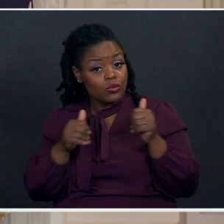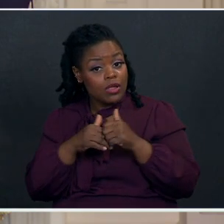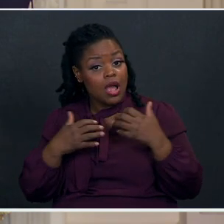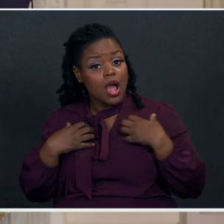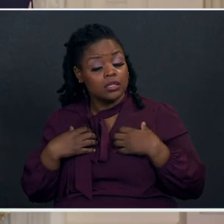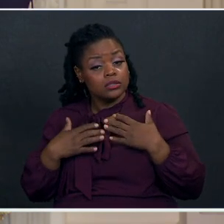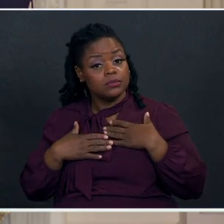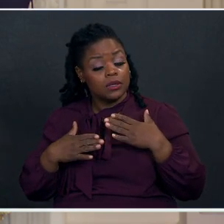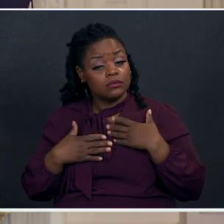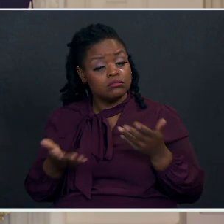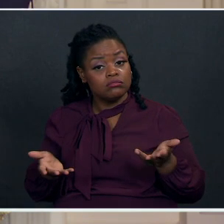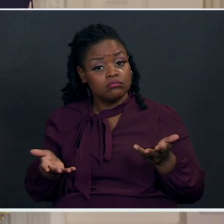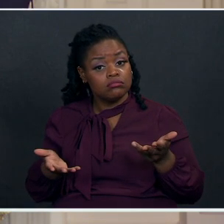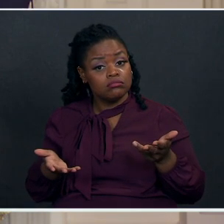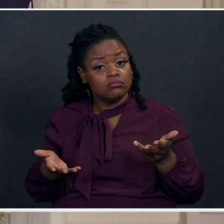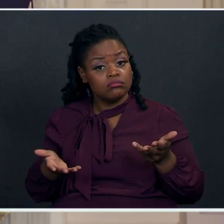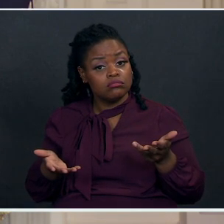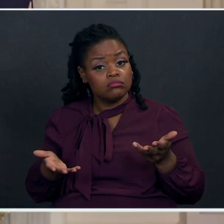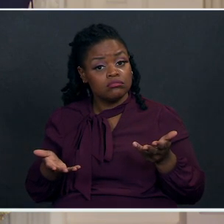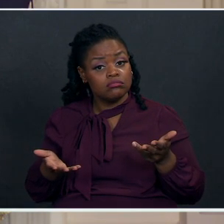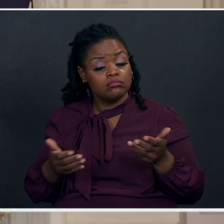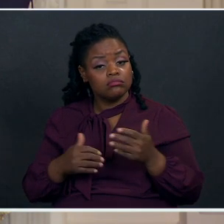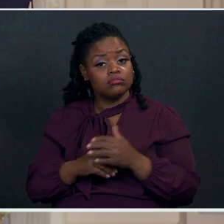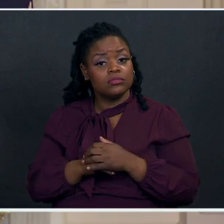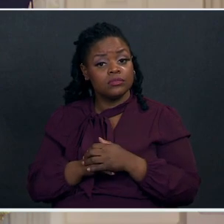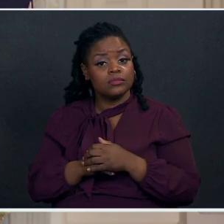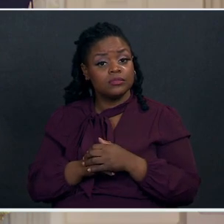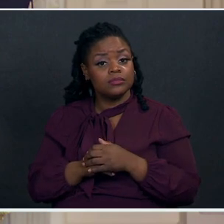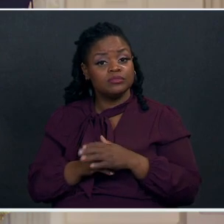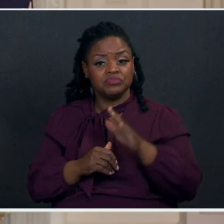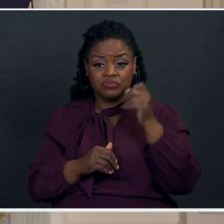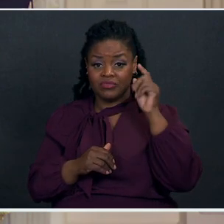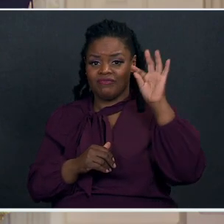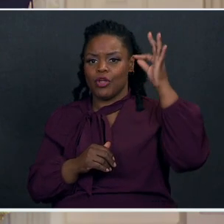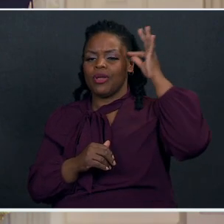And not only that, the federal government owns and maintains an enormous fleet of vehicles,